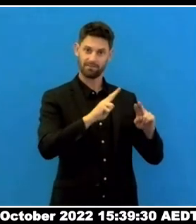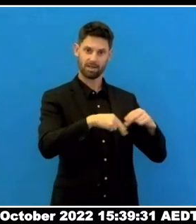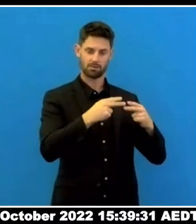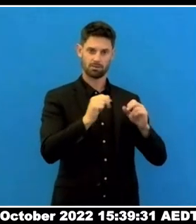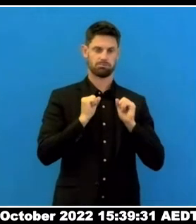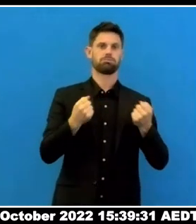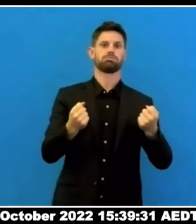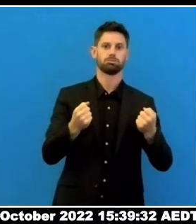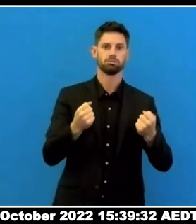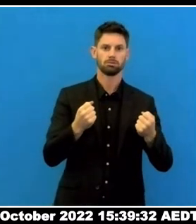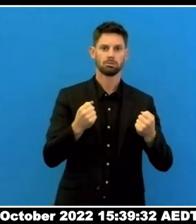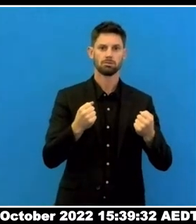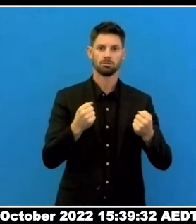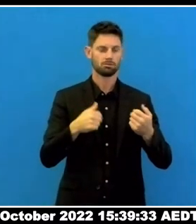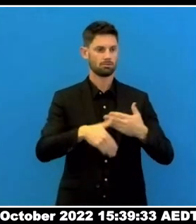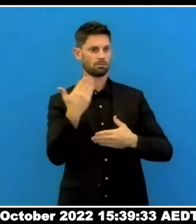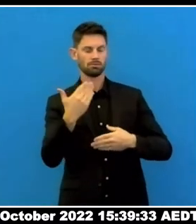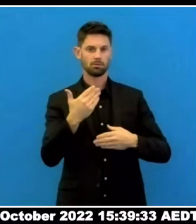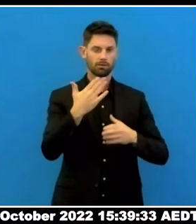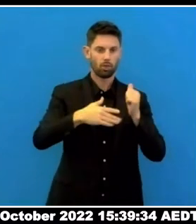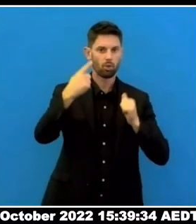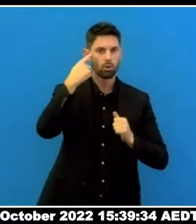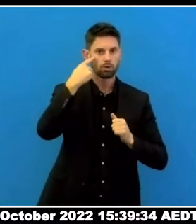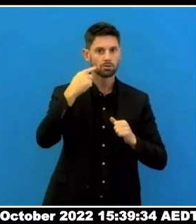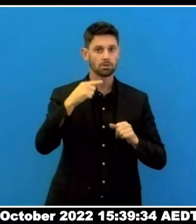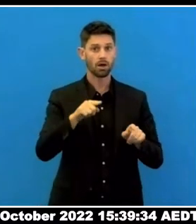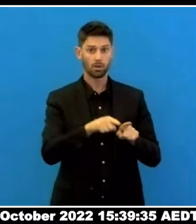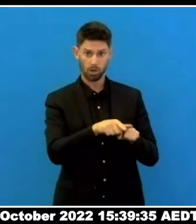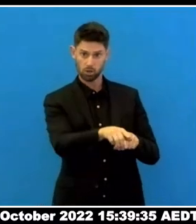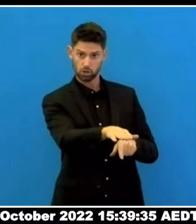I haven't seen yet from my own experience, and others,